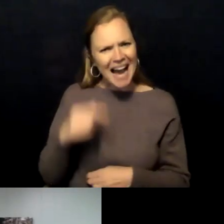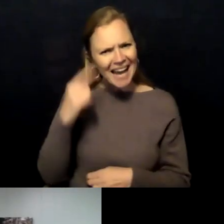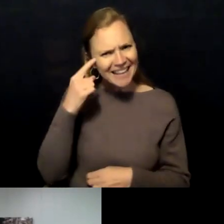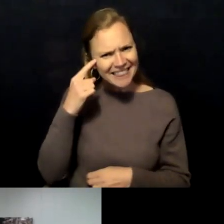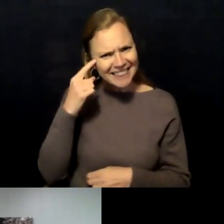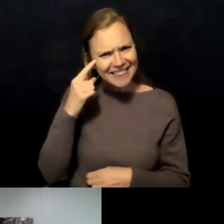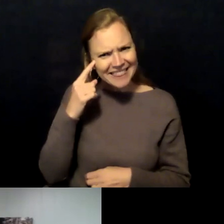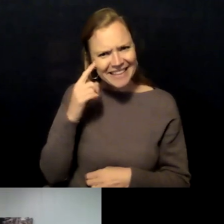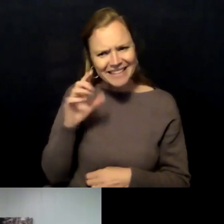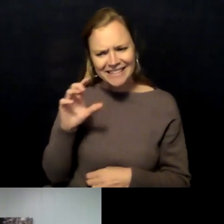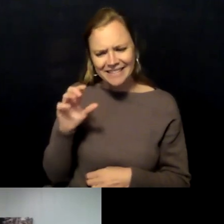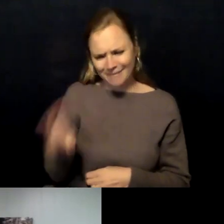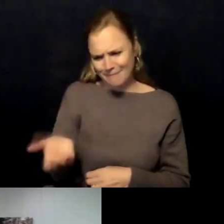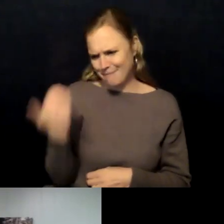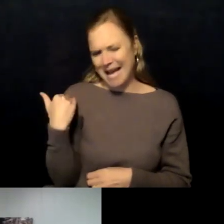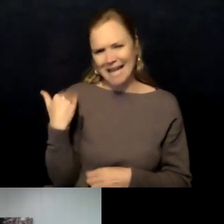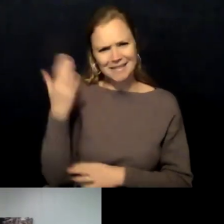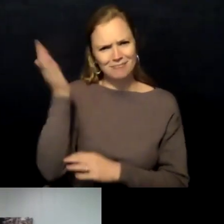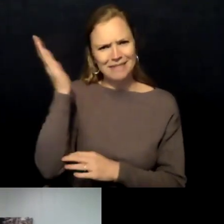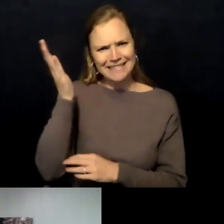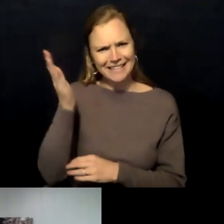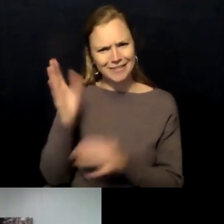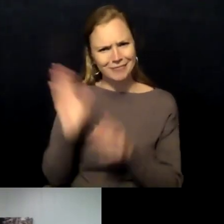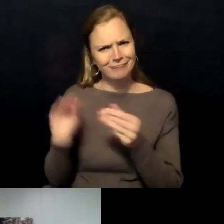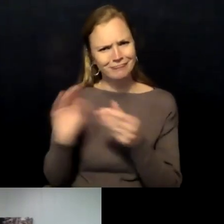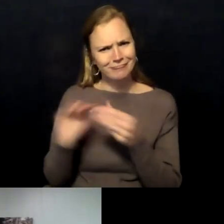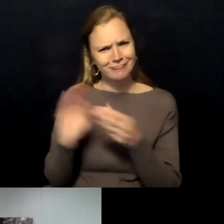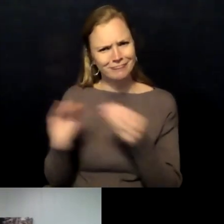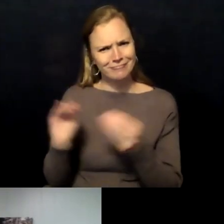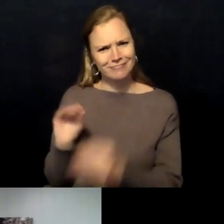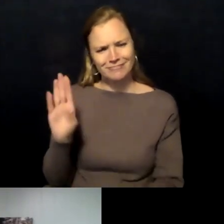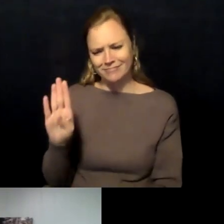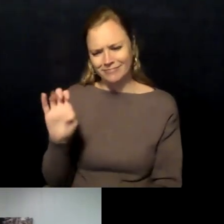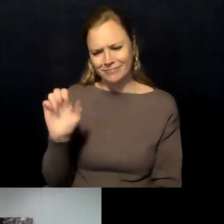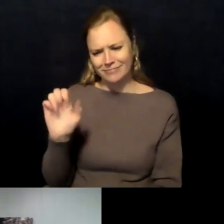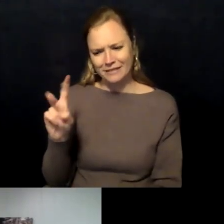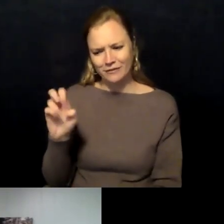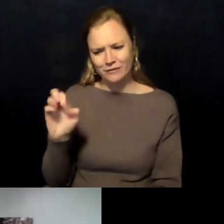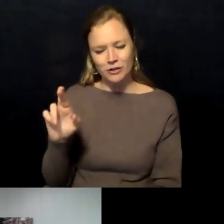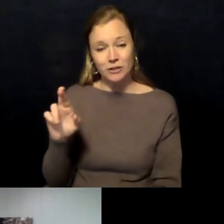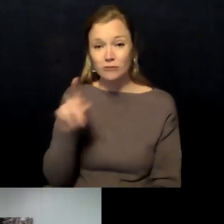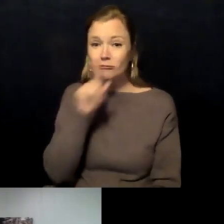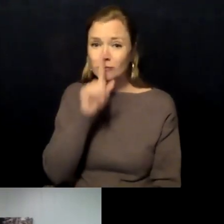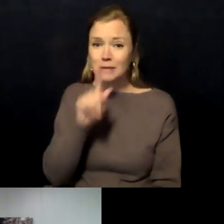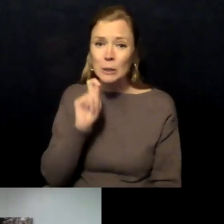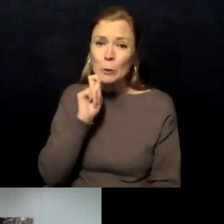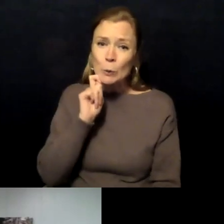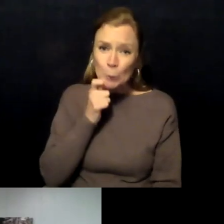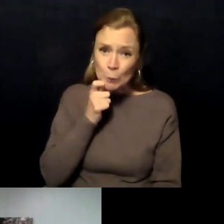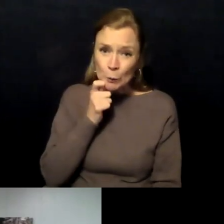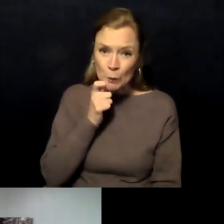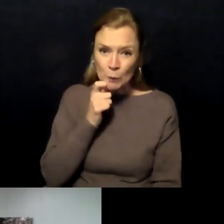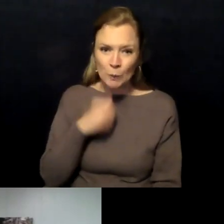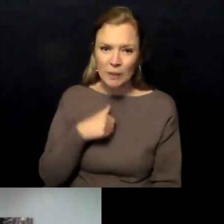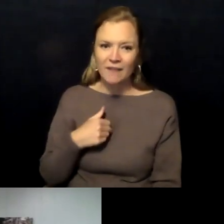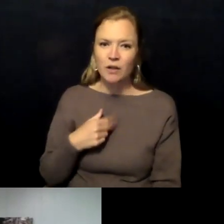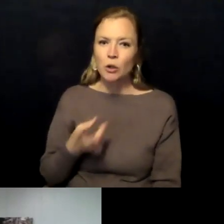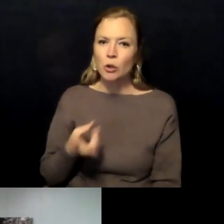they're so cool! And there are now two beavers at